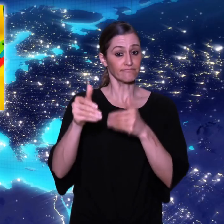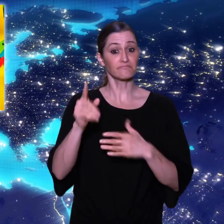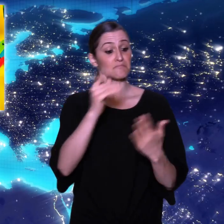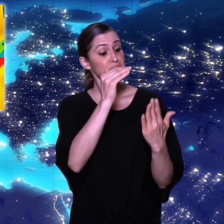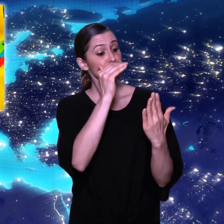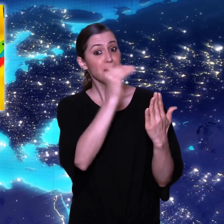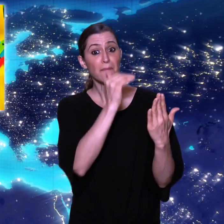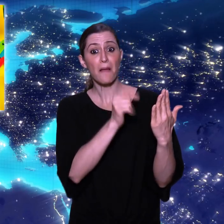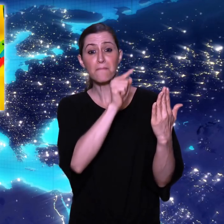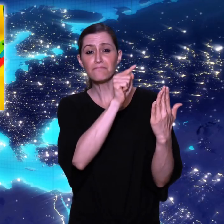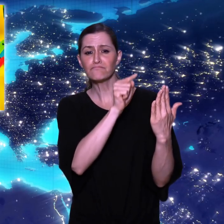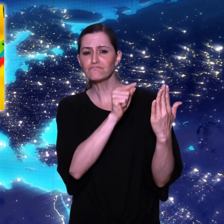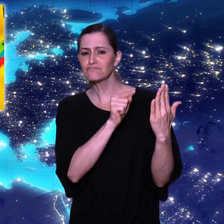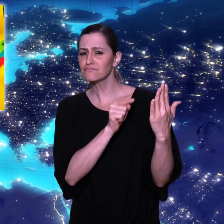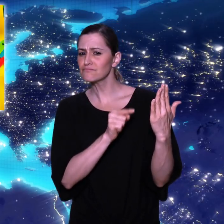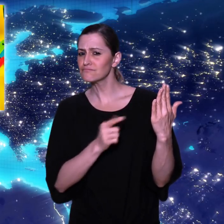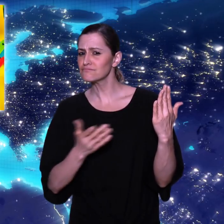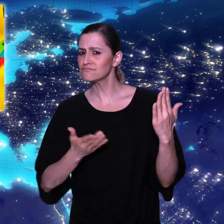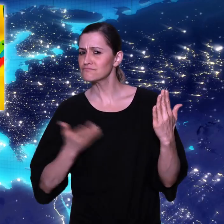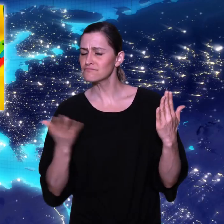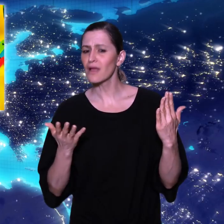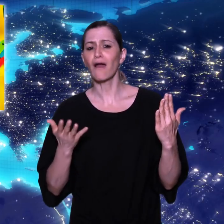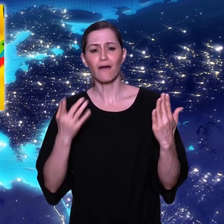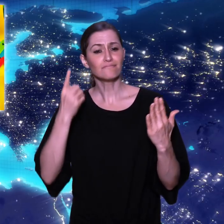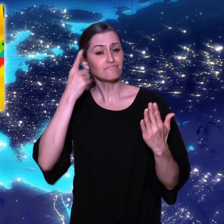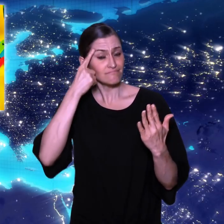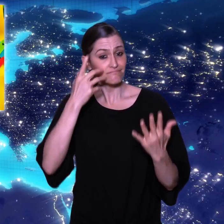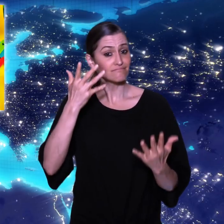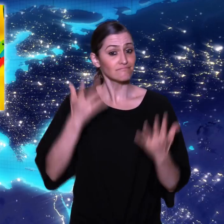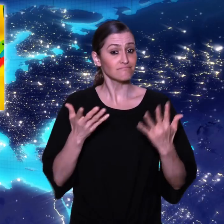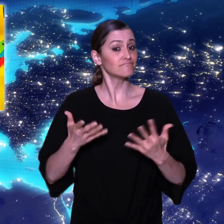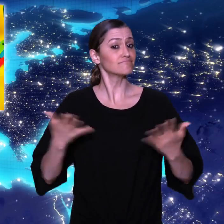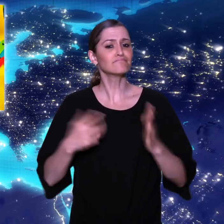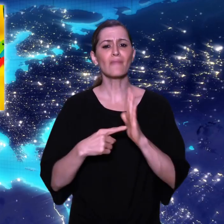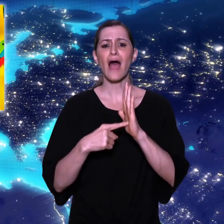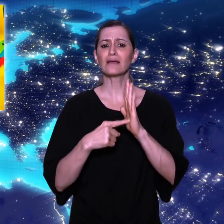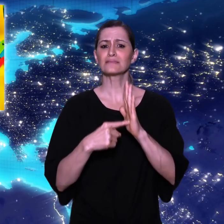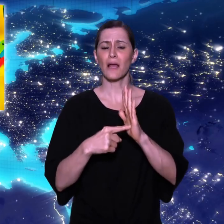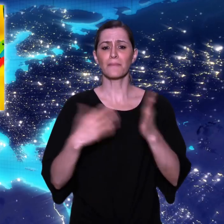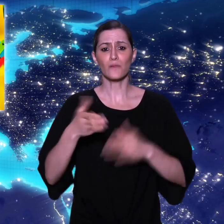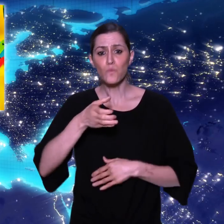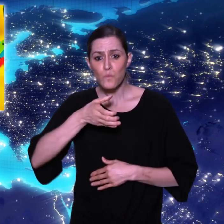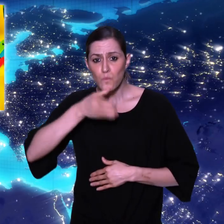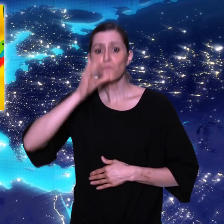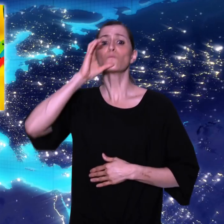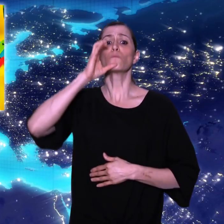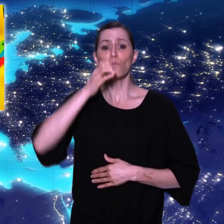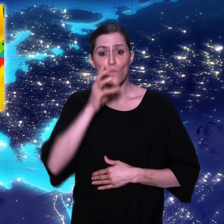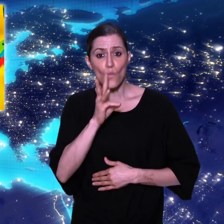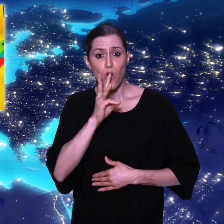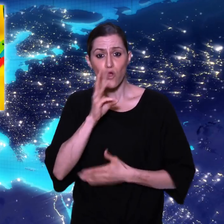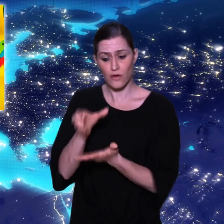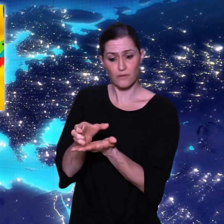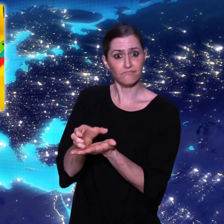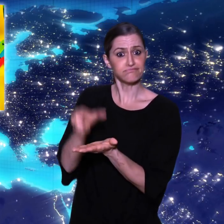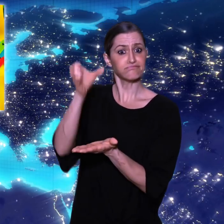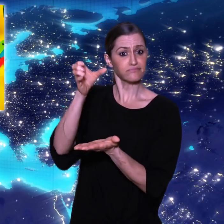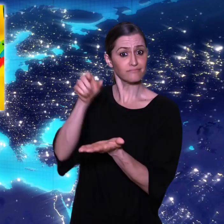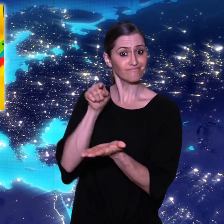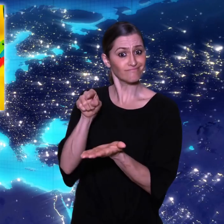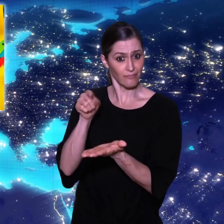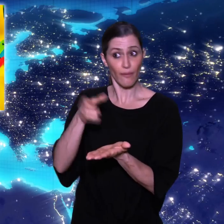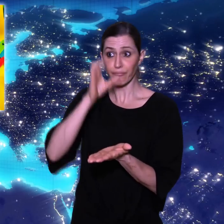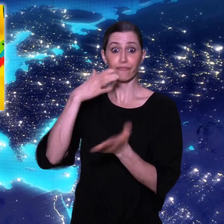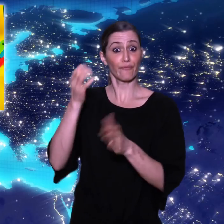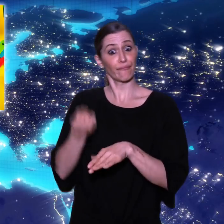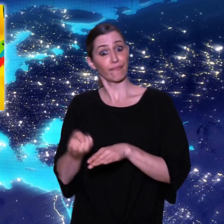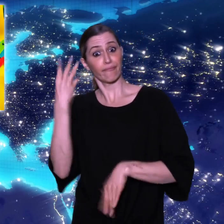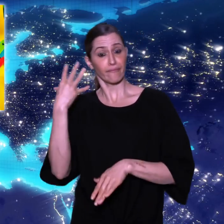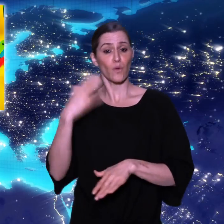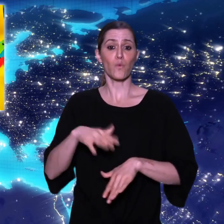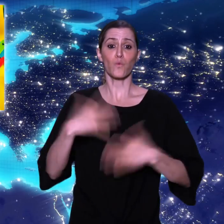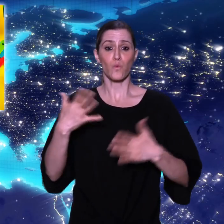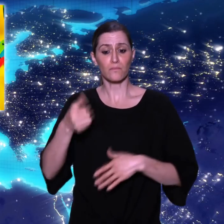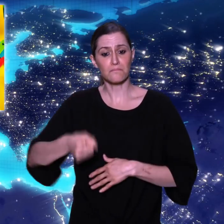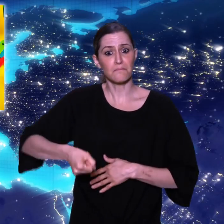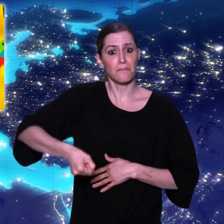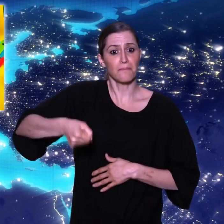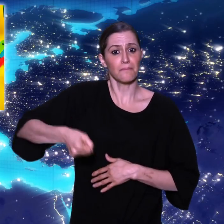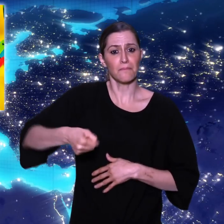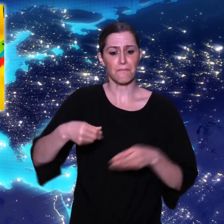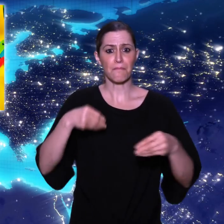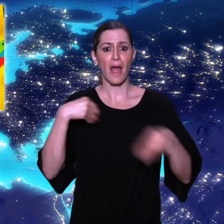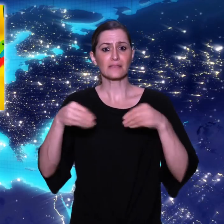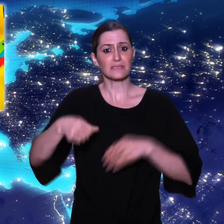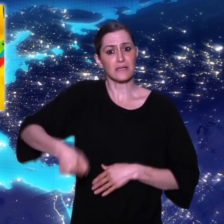later date and the list might include water bottles,